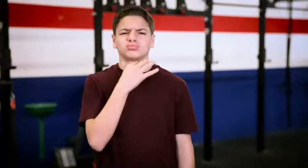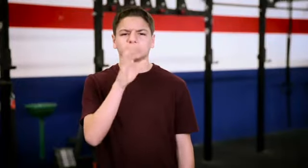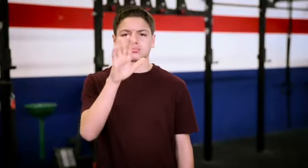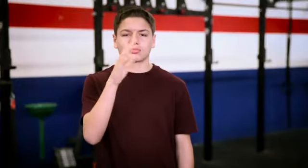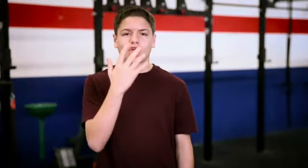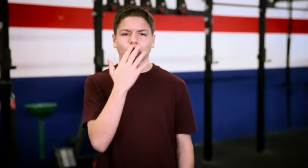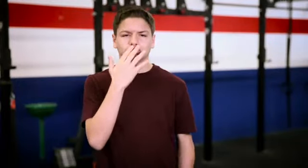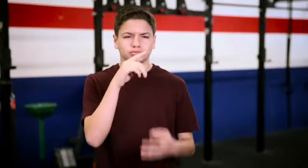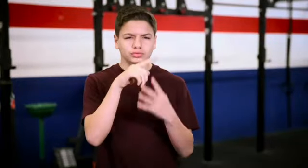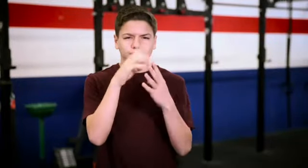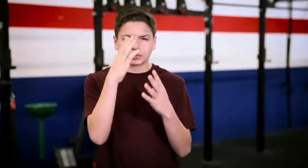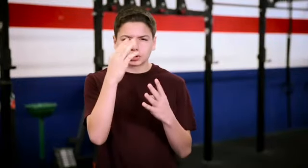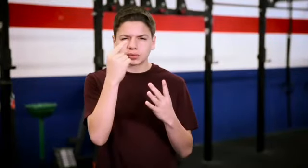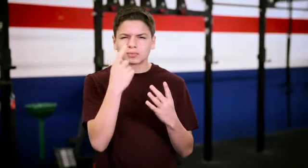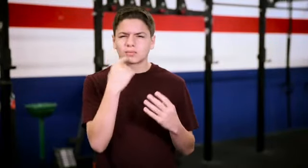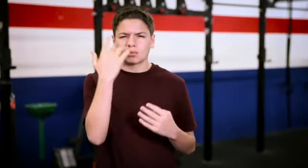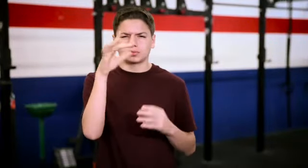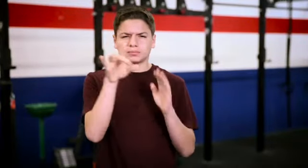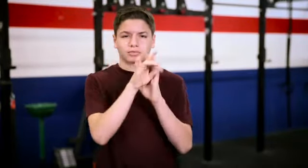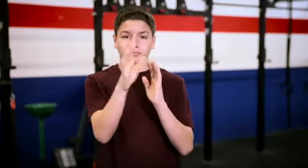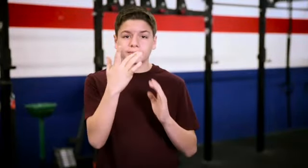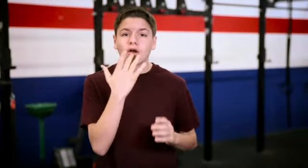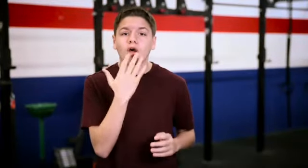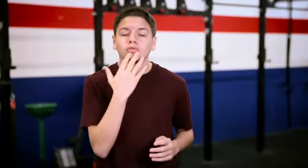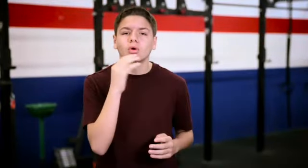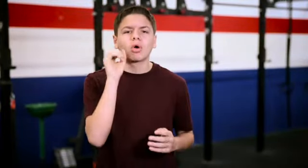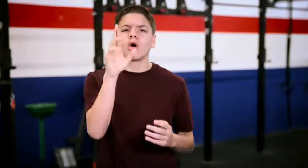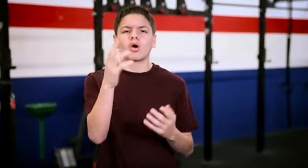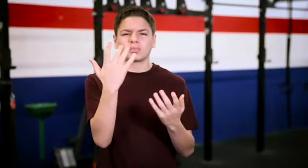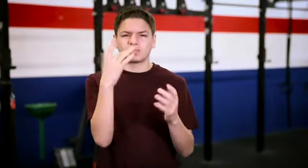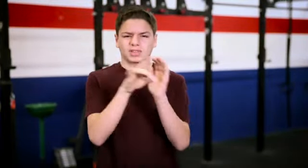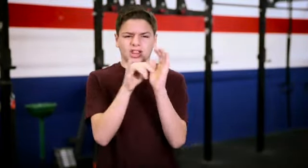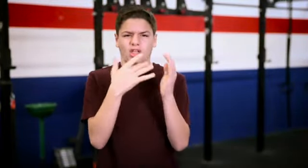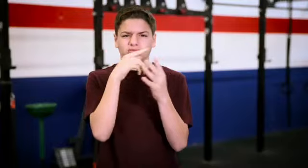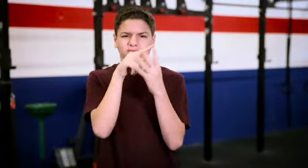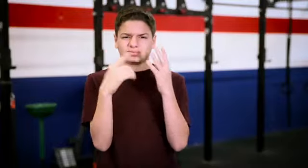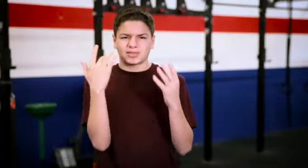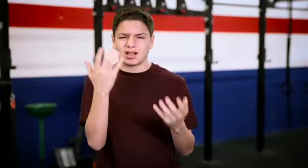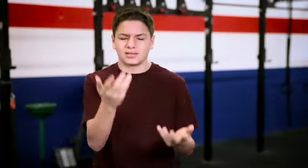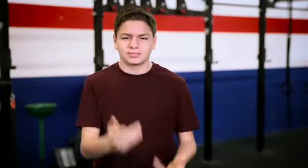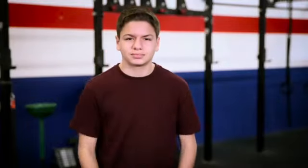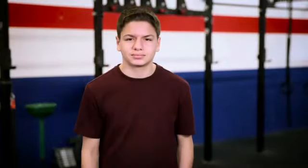Why did you select orange, blue, green and red for the Gripbell? Are they your favorite colors or not? Why did you pick them?